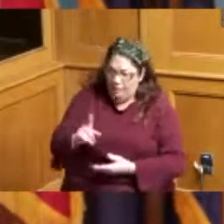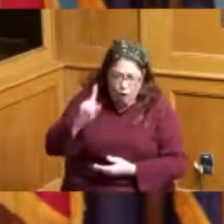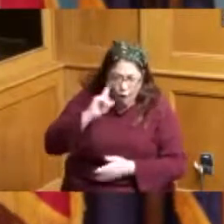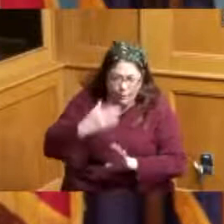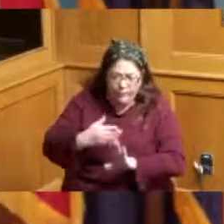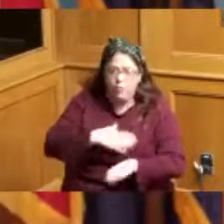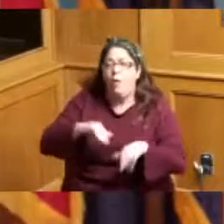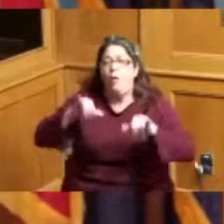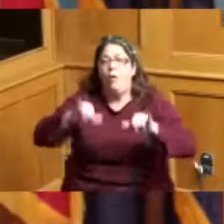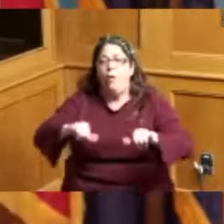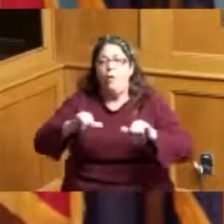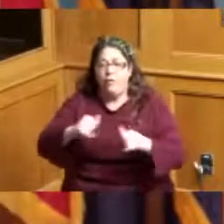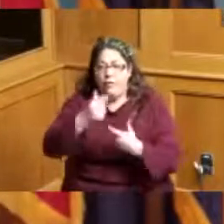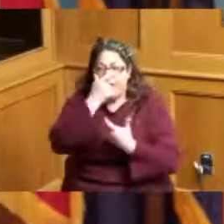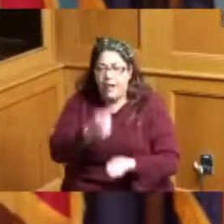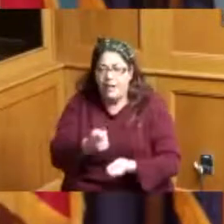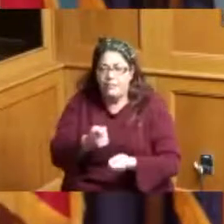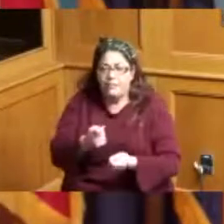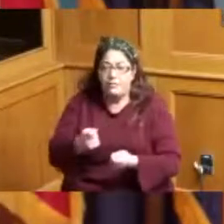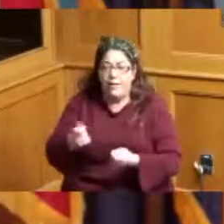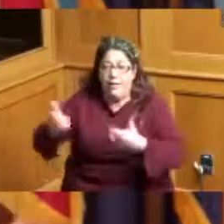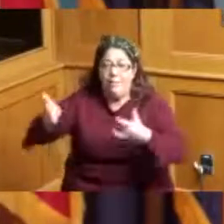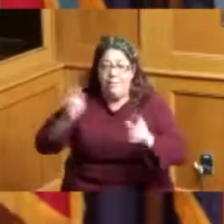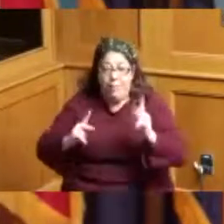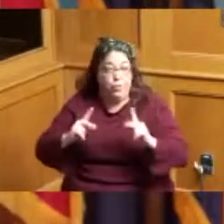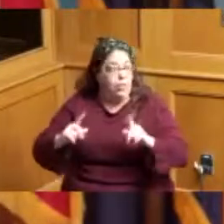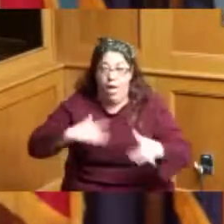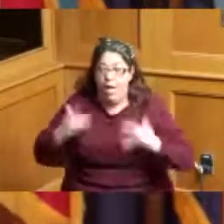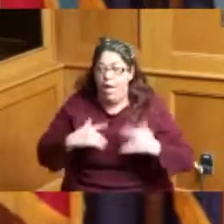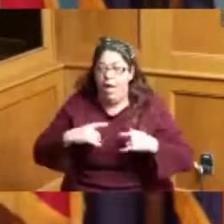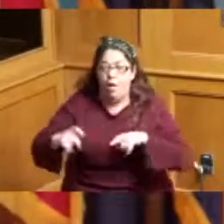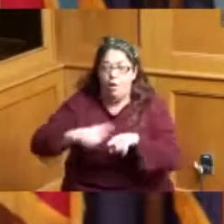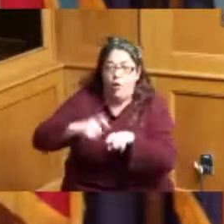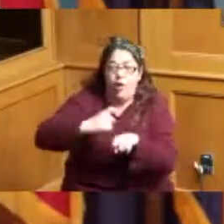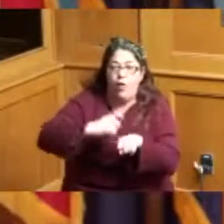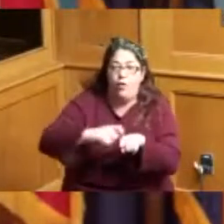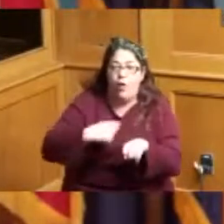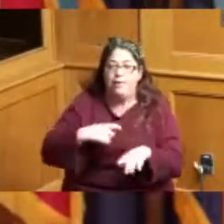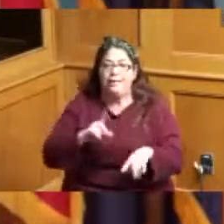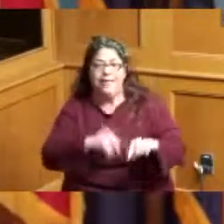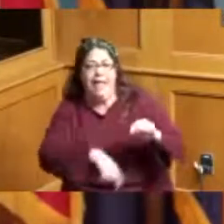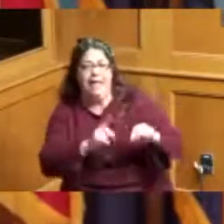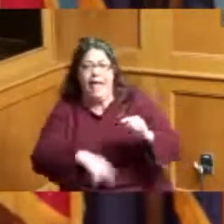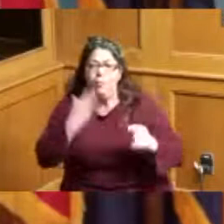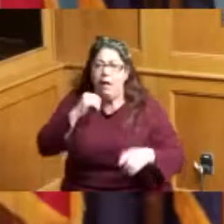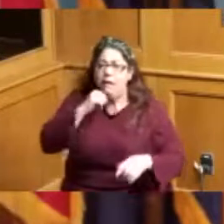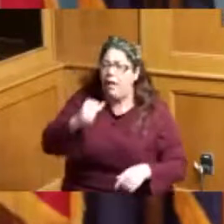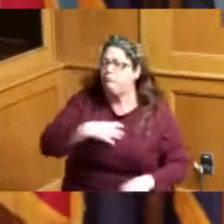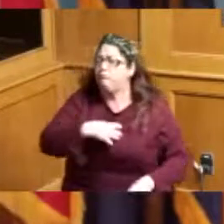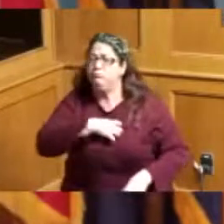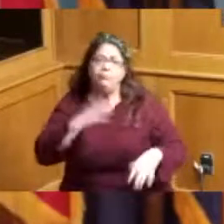know so many people call it like hey don't do it we can't do it why can't we do it you know